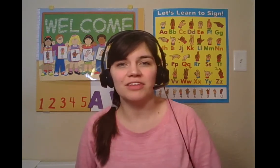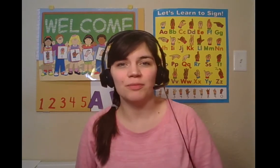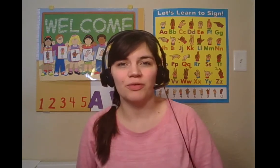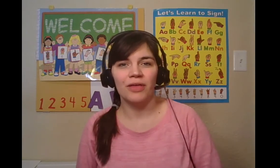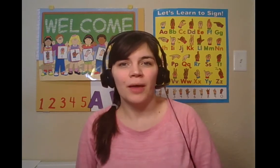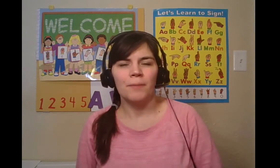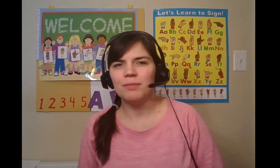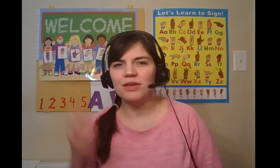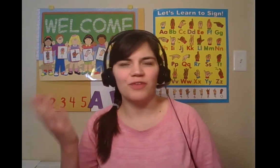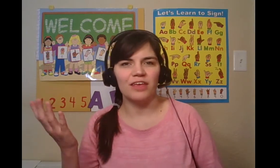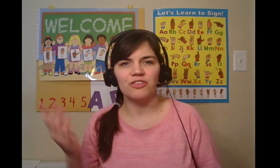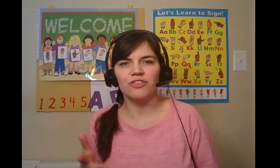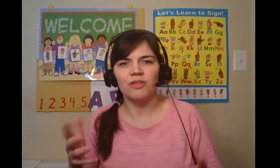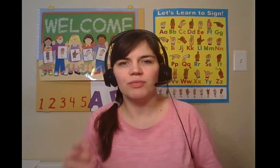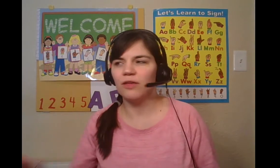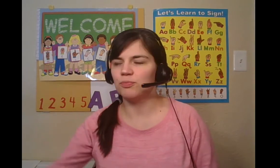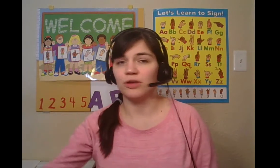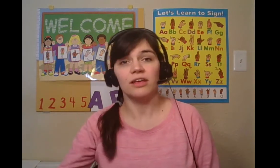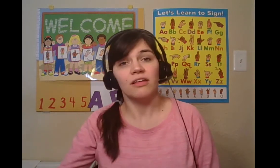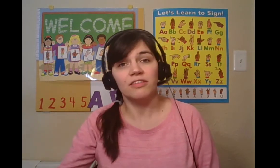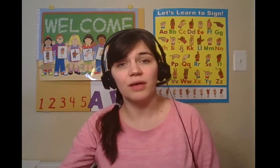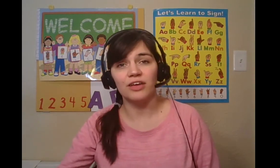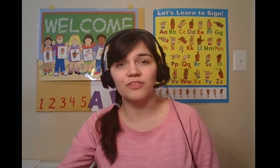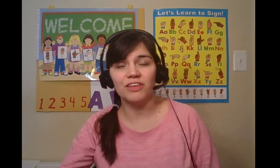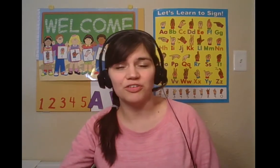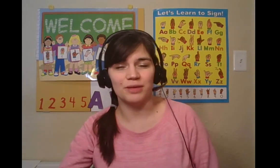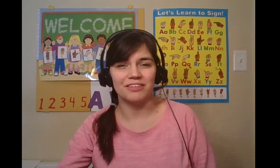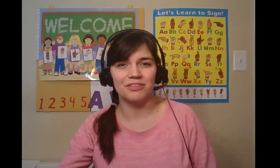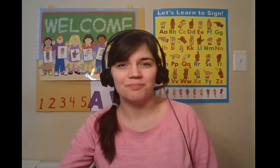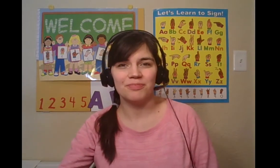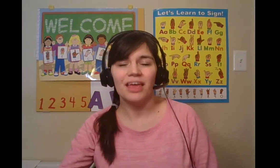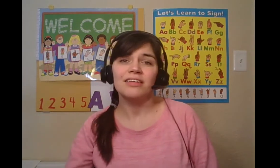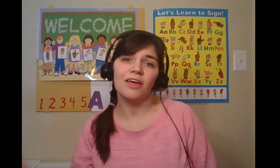the table, maybe a vase or something else pretty. Some kind of centerpiece. Deaf